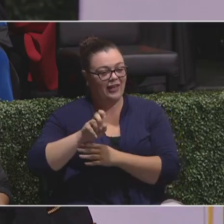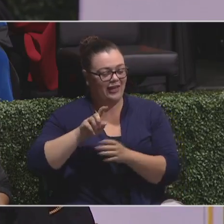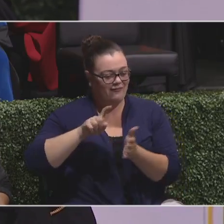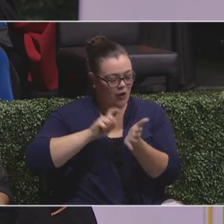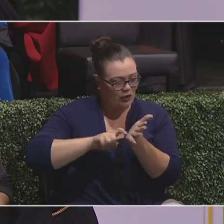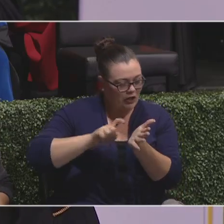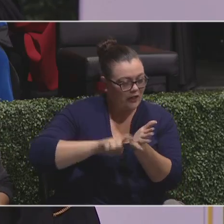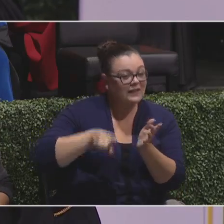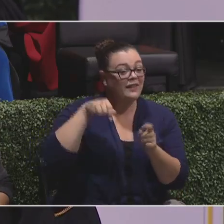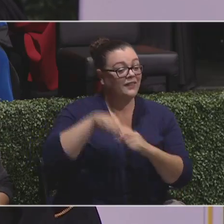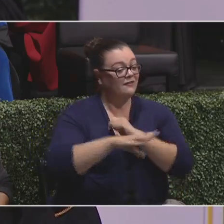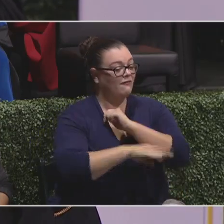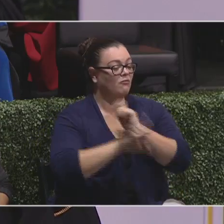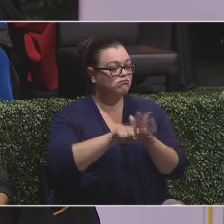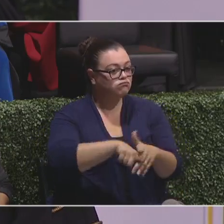TODAY, CINTHIA GRADUATES WITH A MASTER